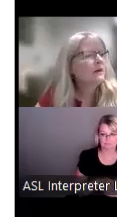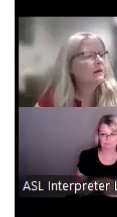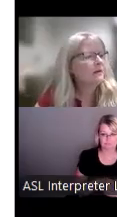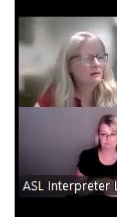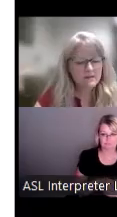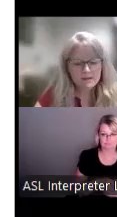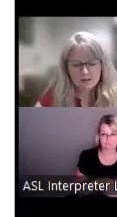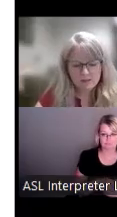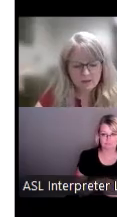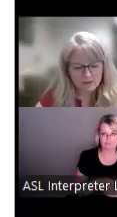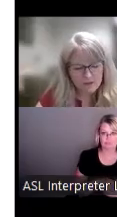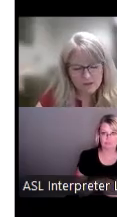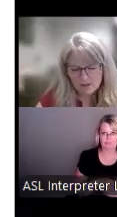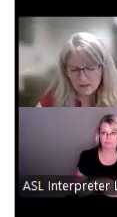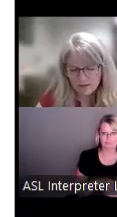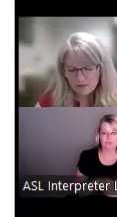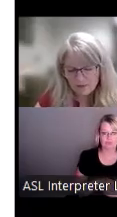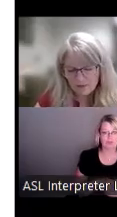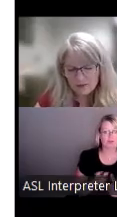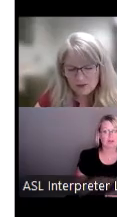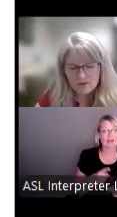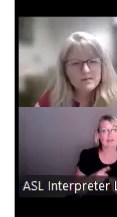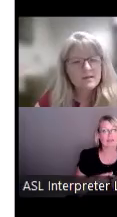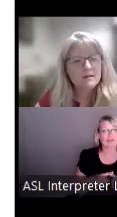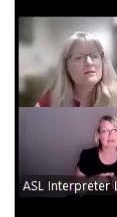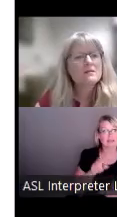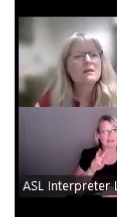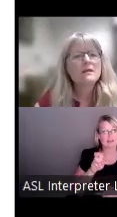Okay, and then vestibular, this is another foundational sense,